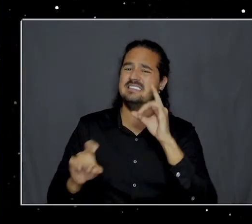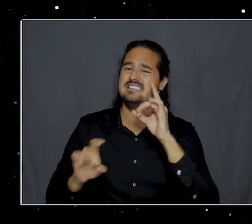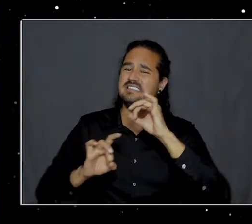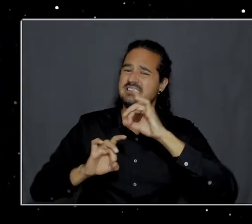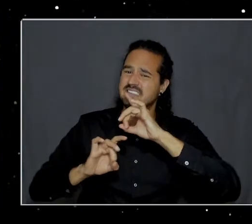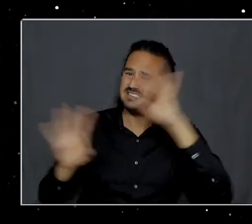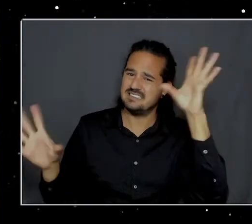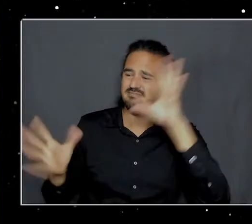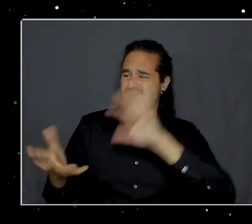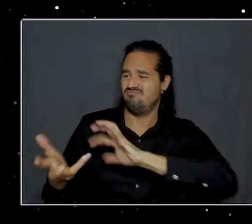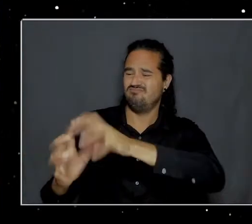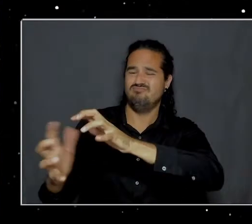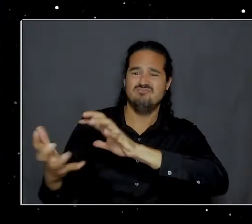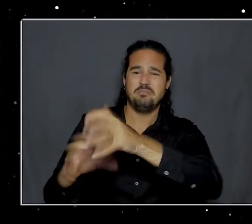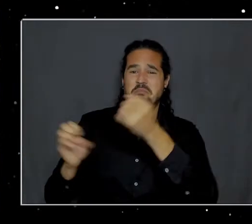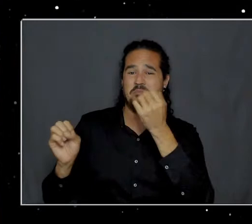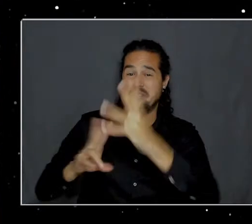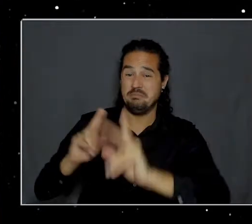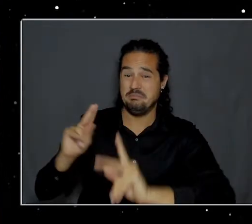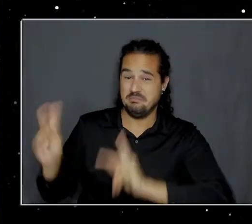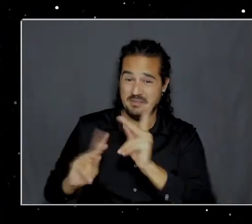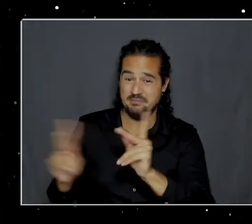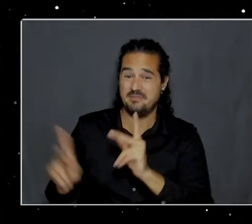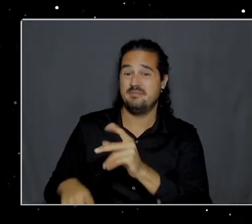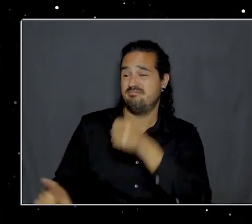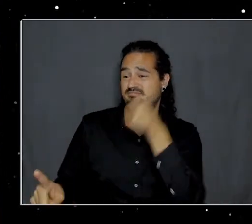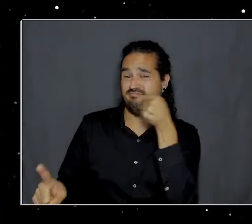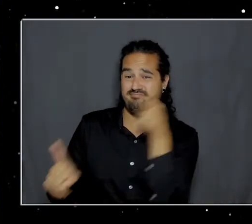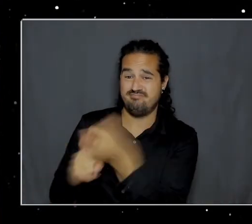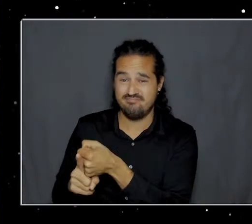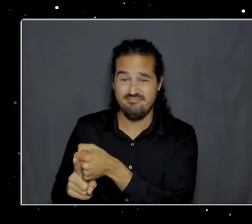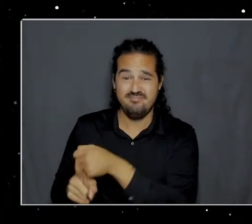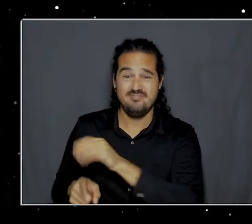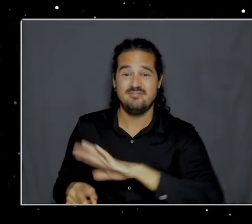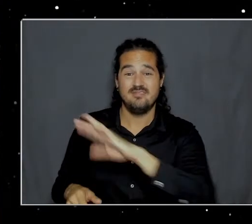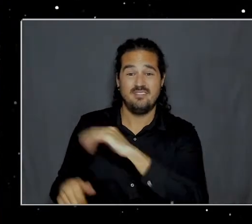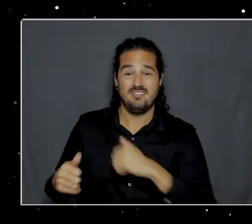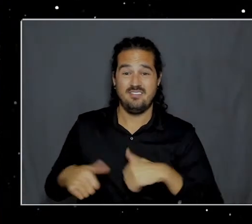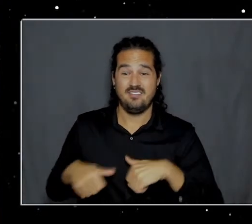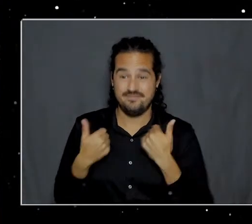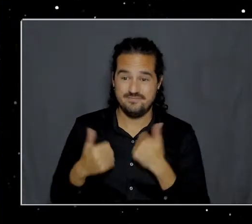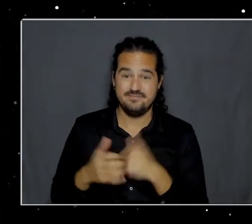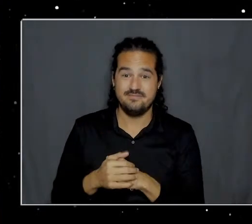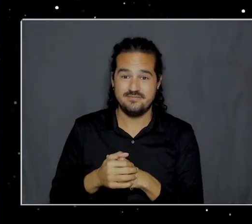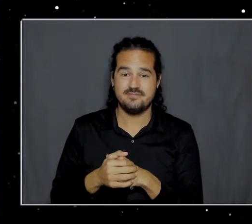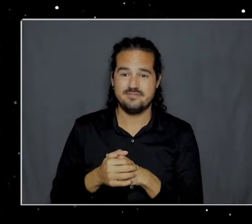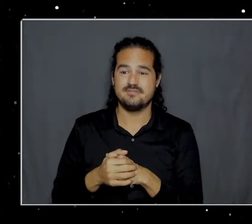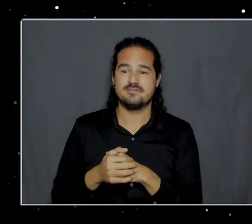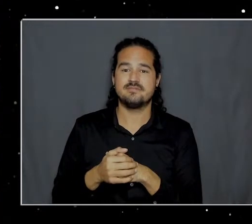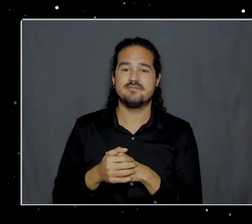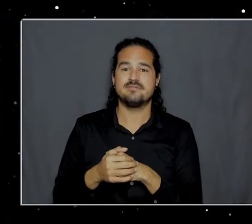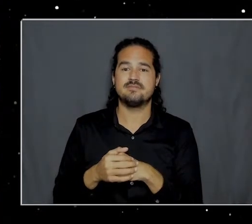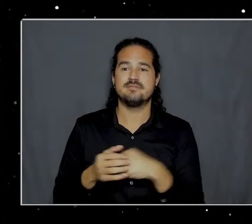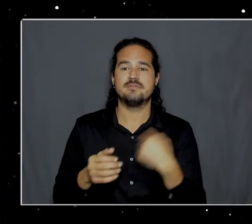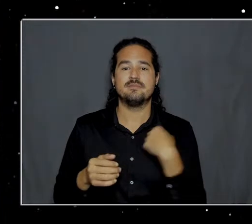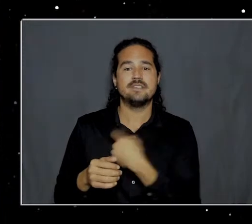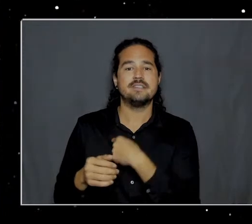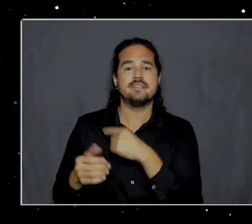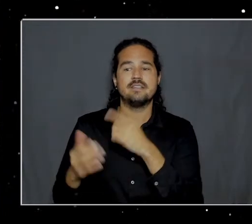PANDEMIC, WHICH HAS BEEN